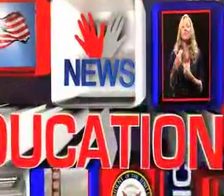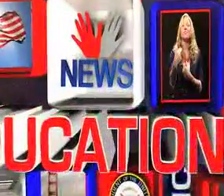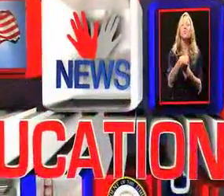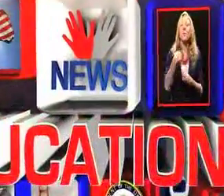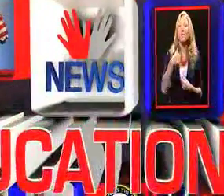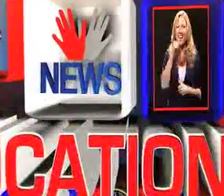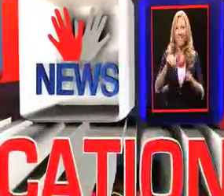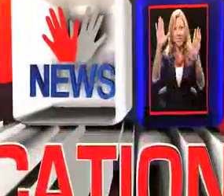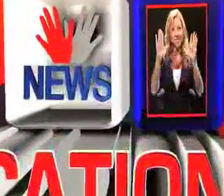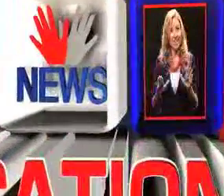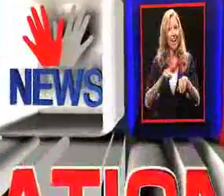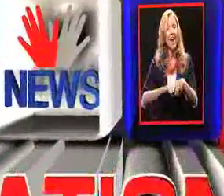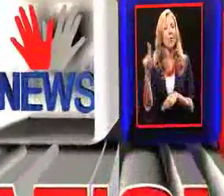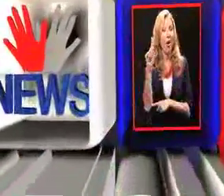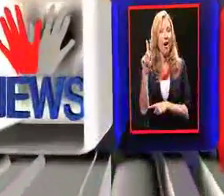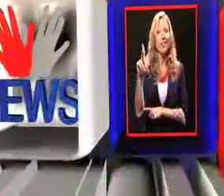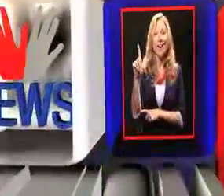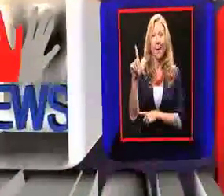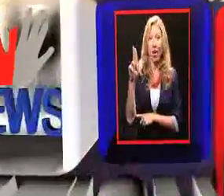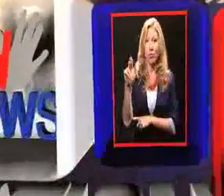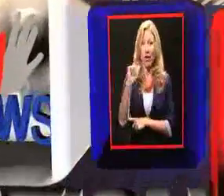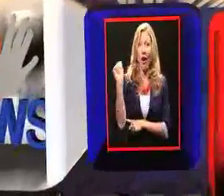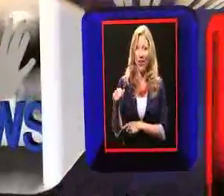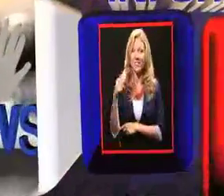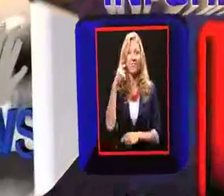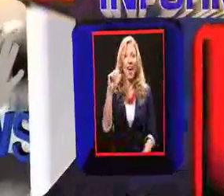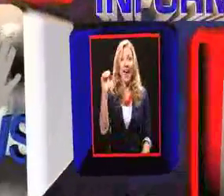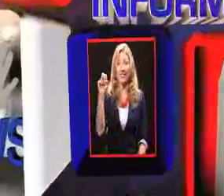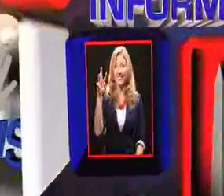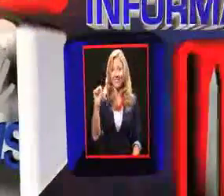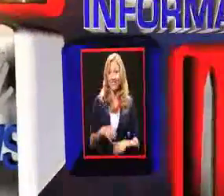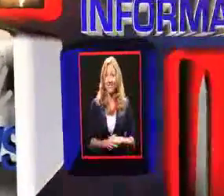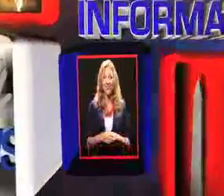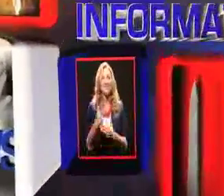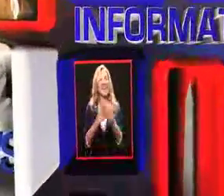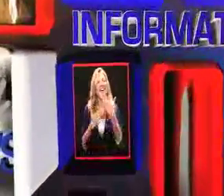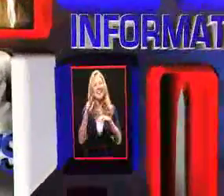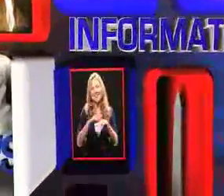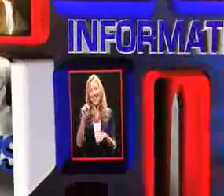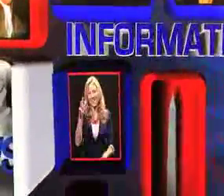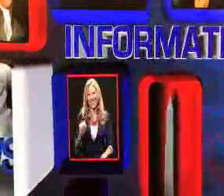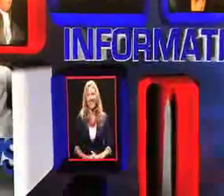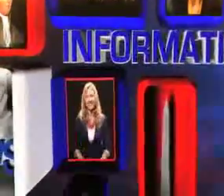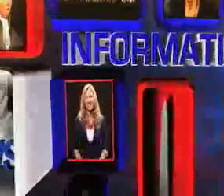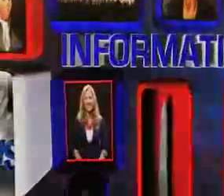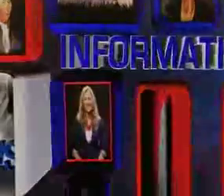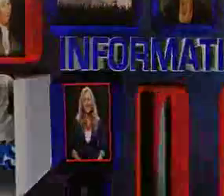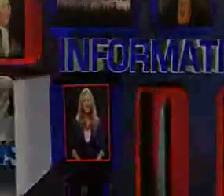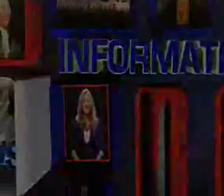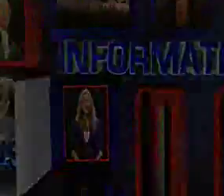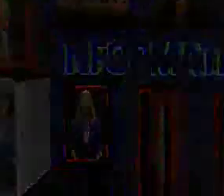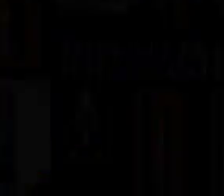Join me each Sunday at 1 p.m. on KLRU Austin for ACCESS News, Hands on News! 00:27:26.067,00:00:00.000